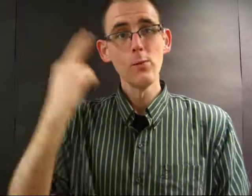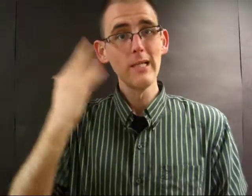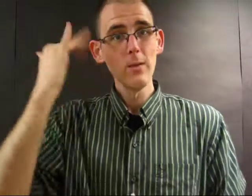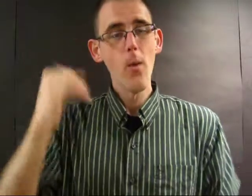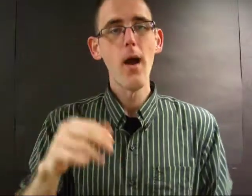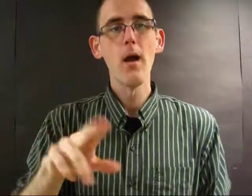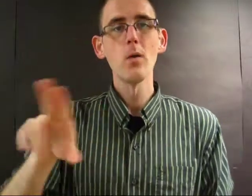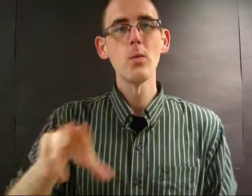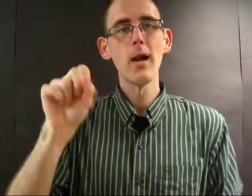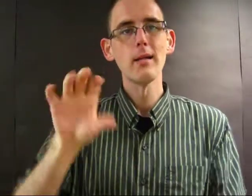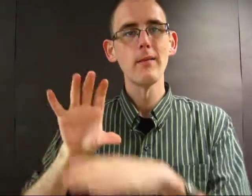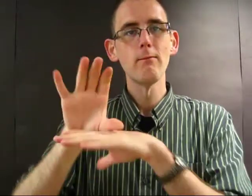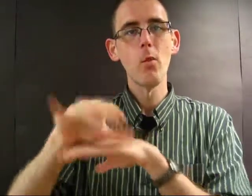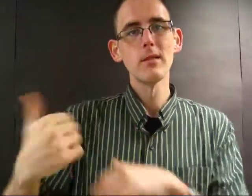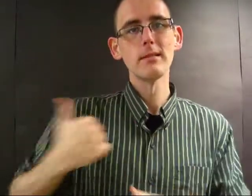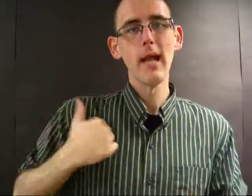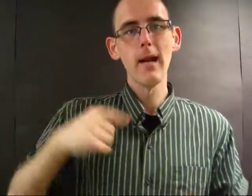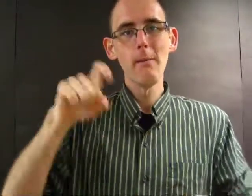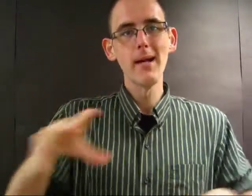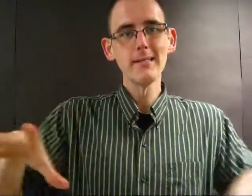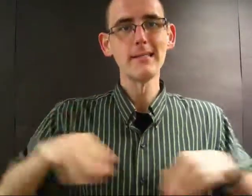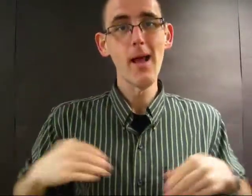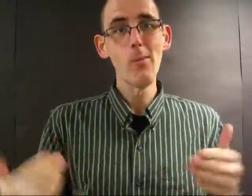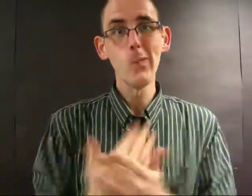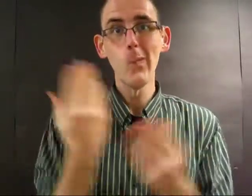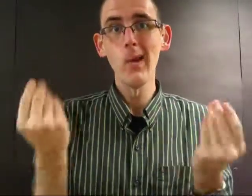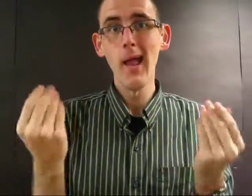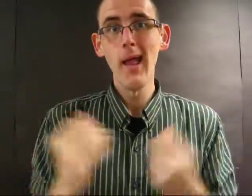It's partly because the United States forced some new land on Canada.